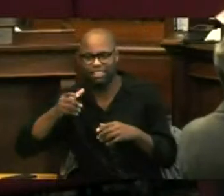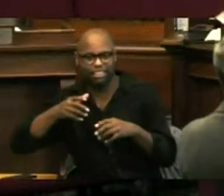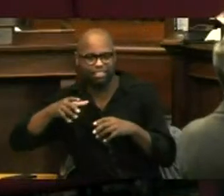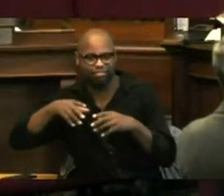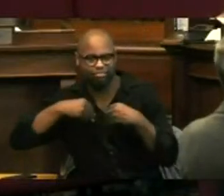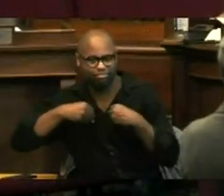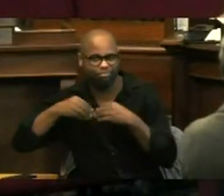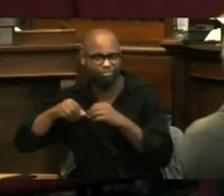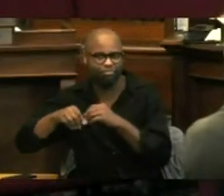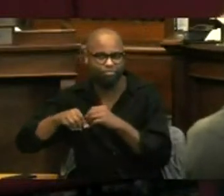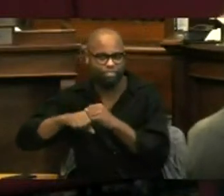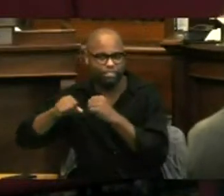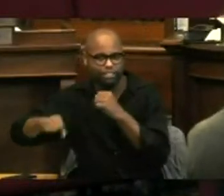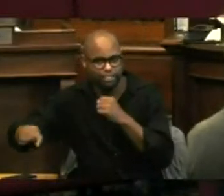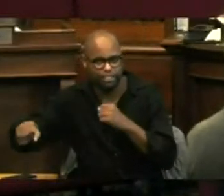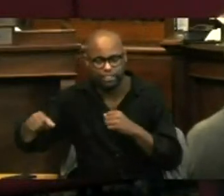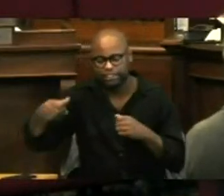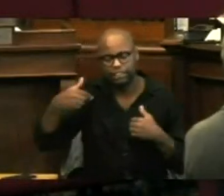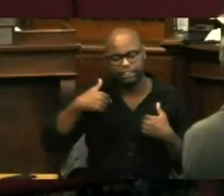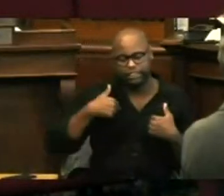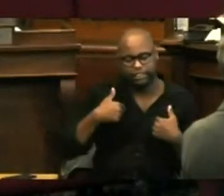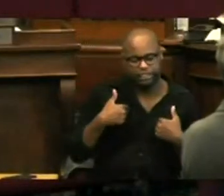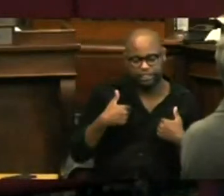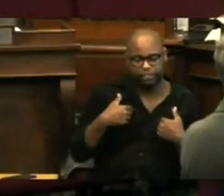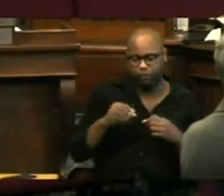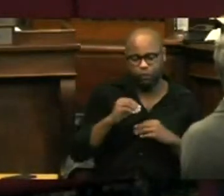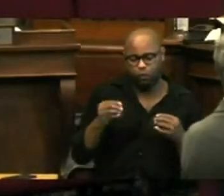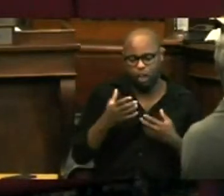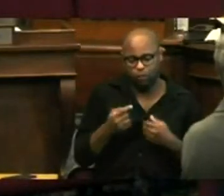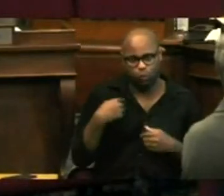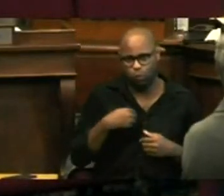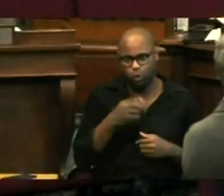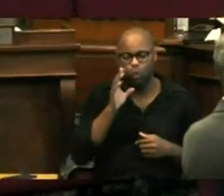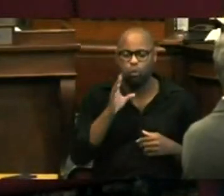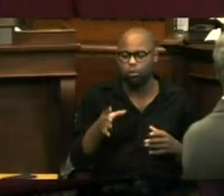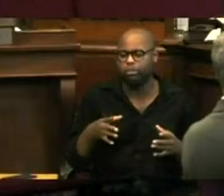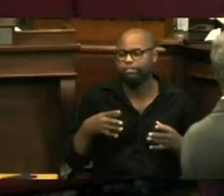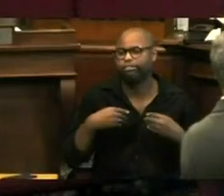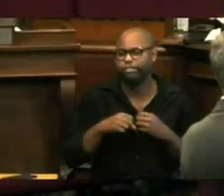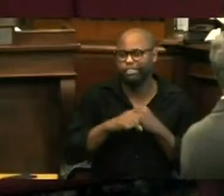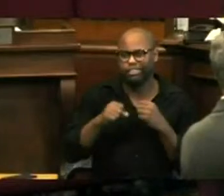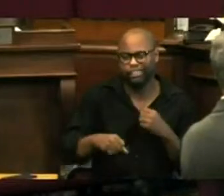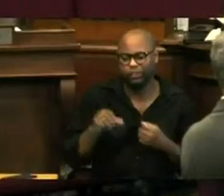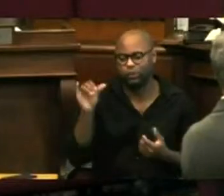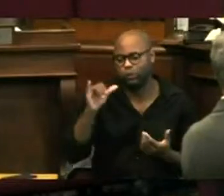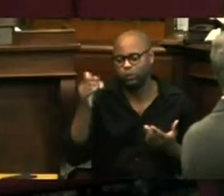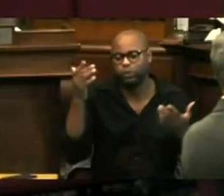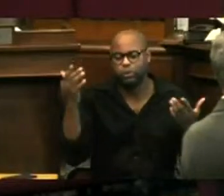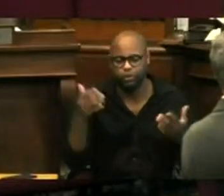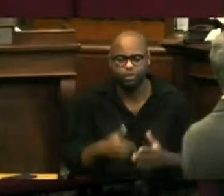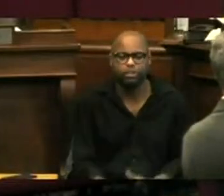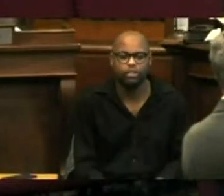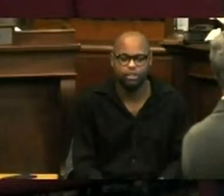and they've been told they're not getting an extension. So I don't have any confidence we